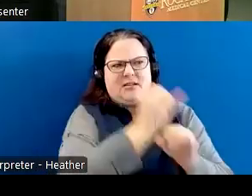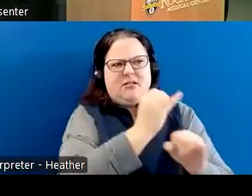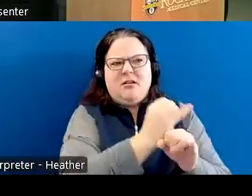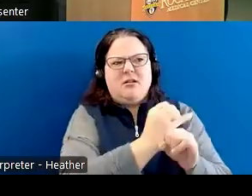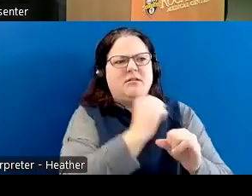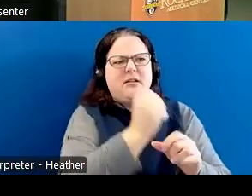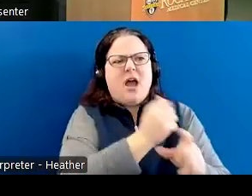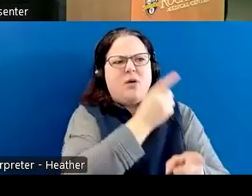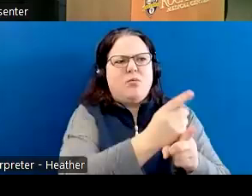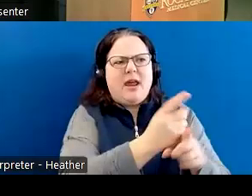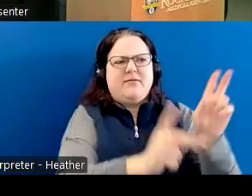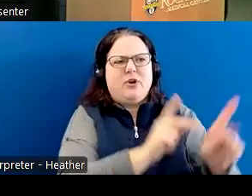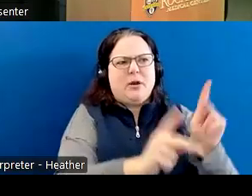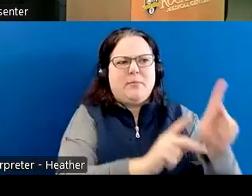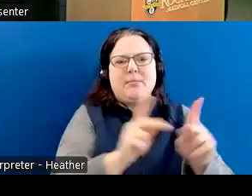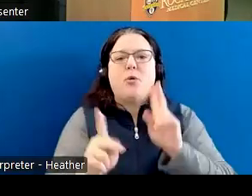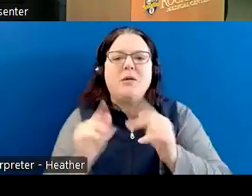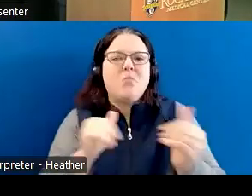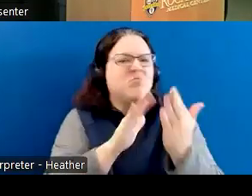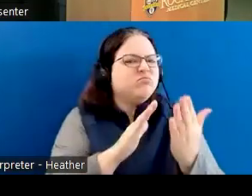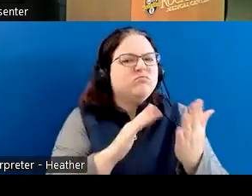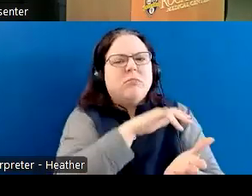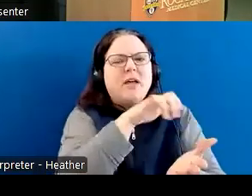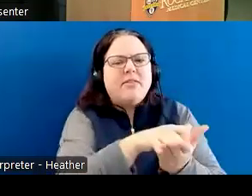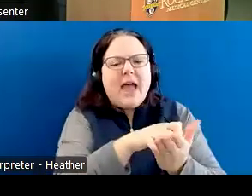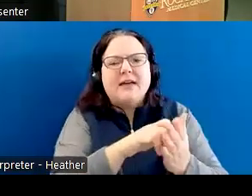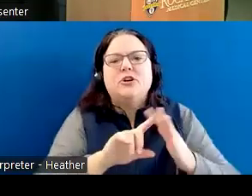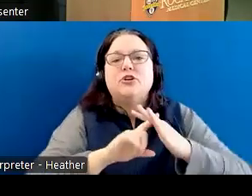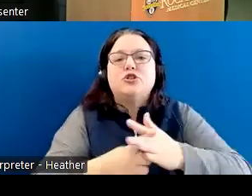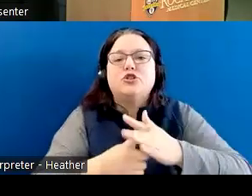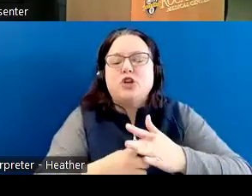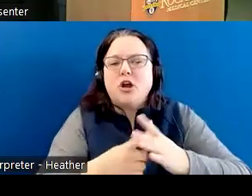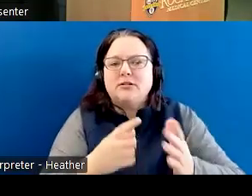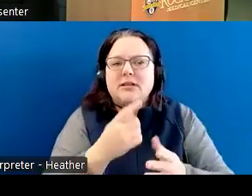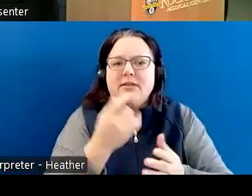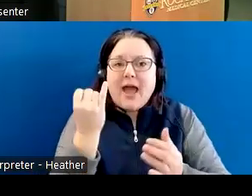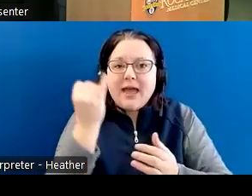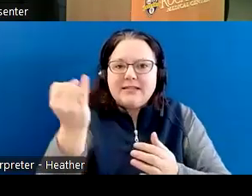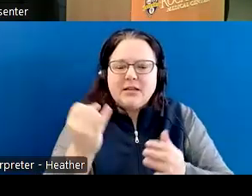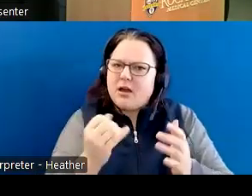the rise of the National Committee for Mental Hygiene and this mental hygiene movement that